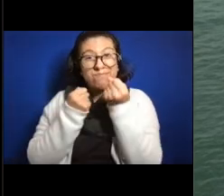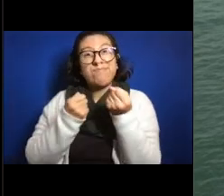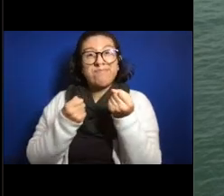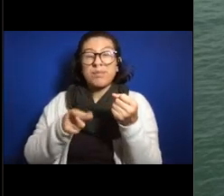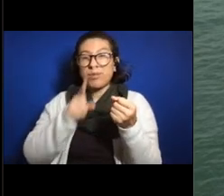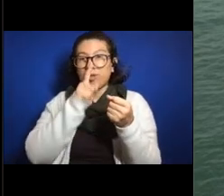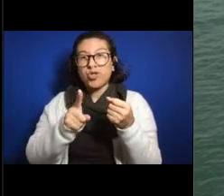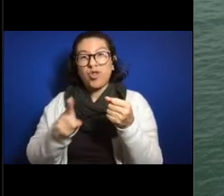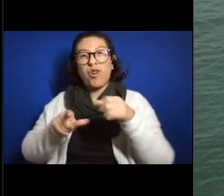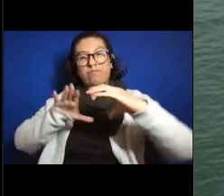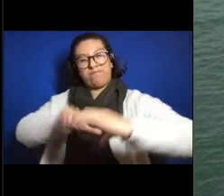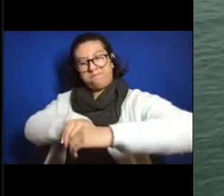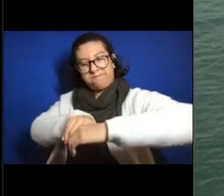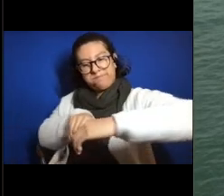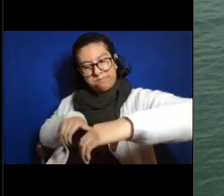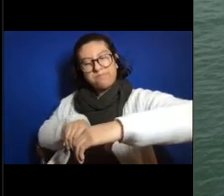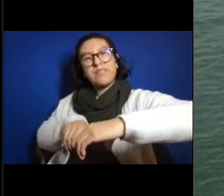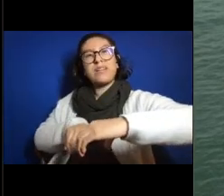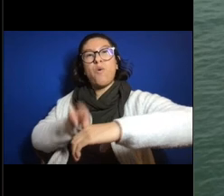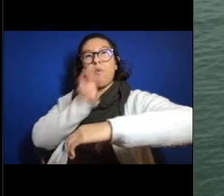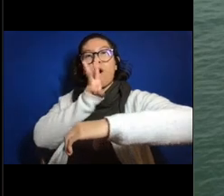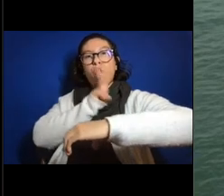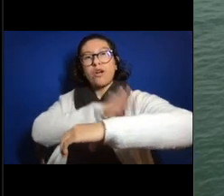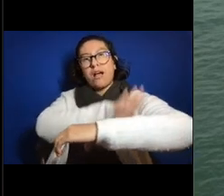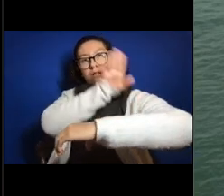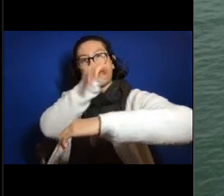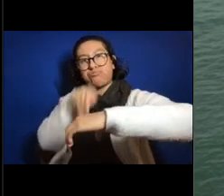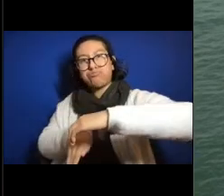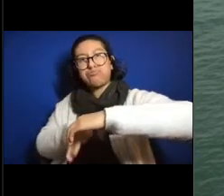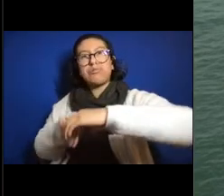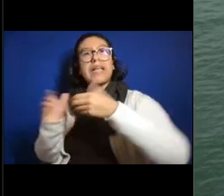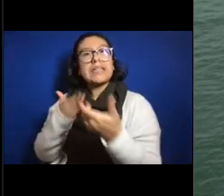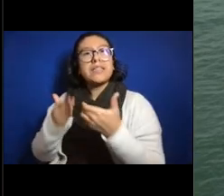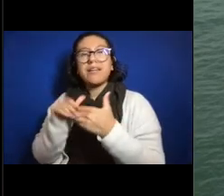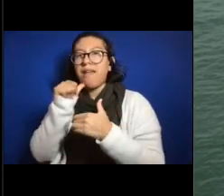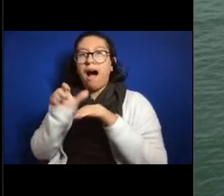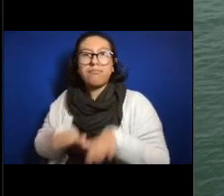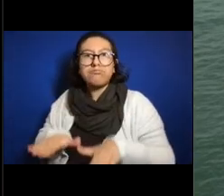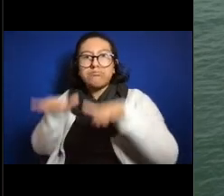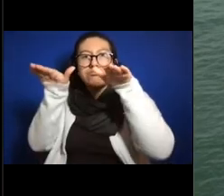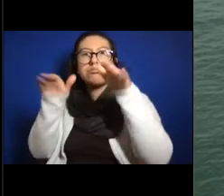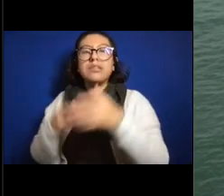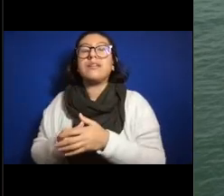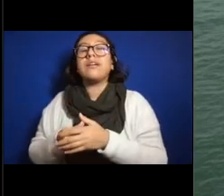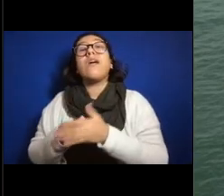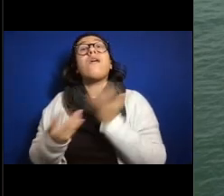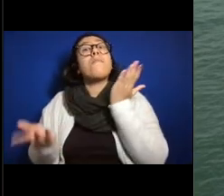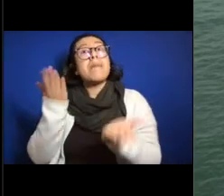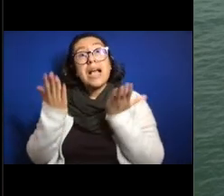or maybe they could even take out the bottom two floors and let the water come in and still live above